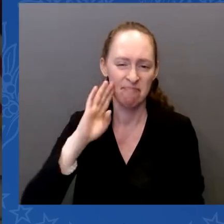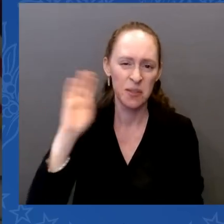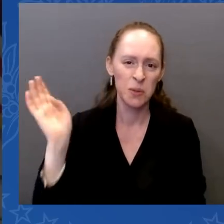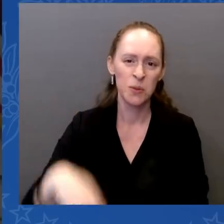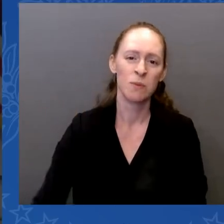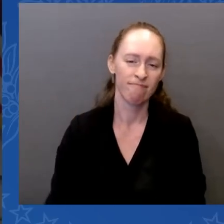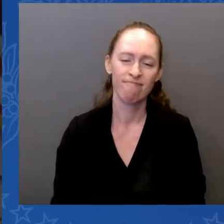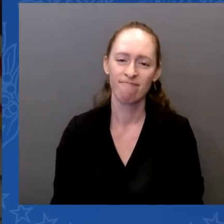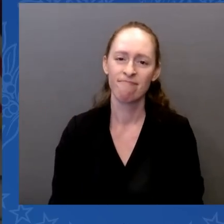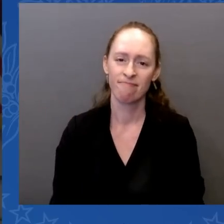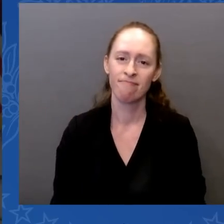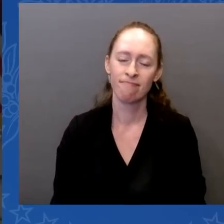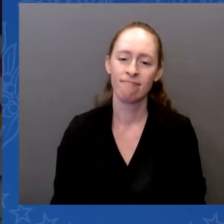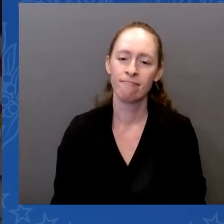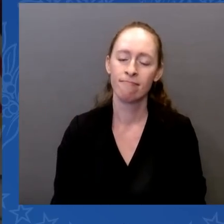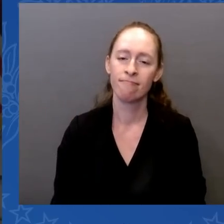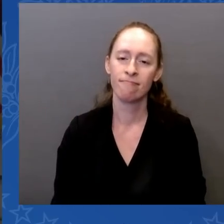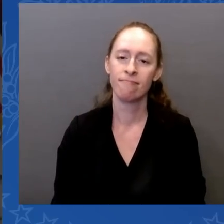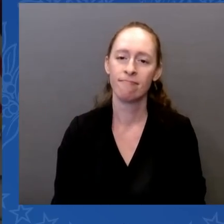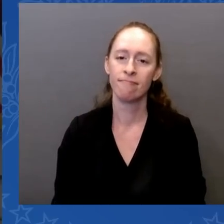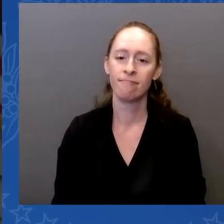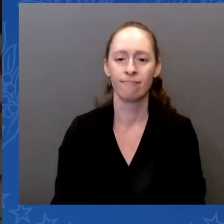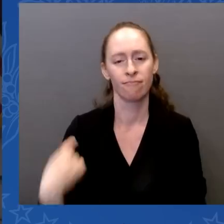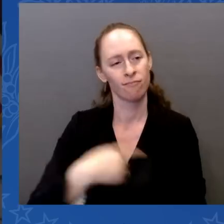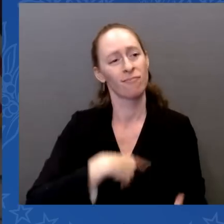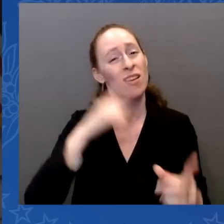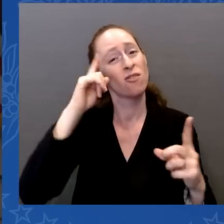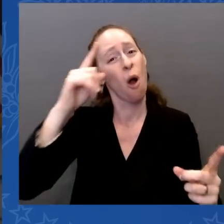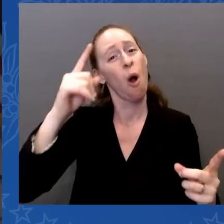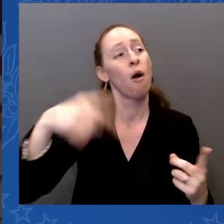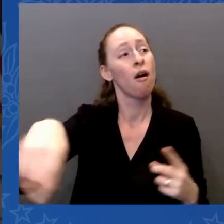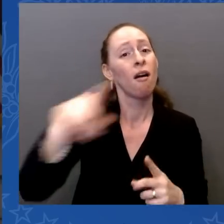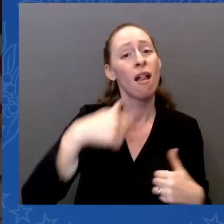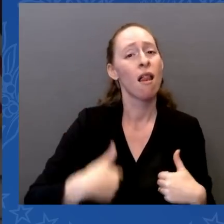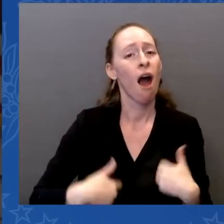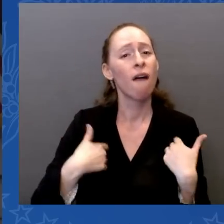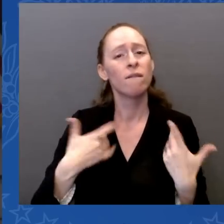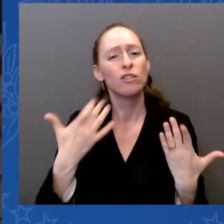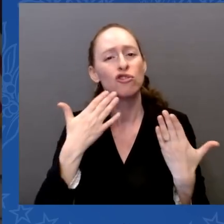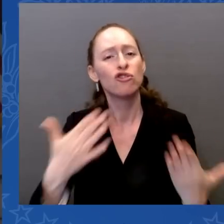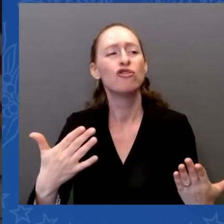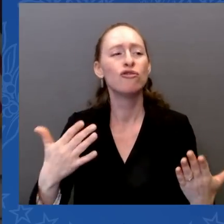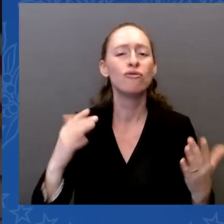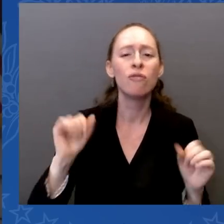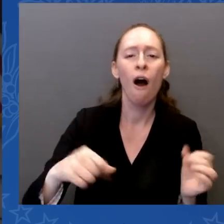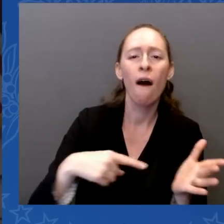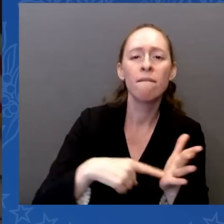We wanted to cut the cost of insulin for everyone, including hundreds of thousands of children with Type 1 diabetes.